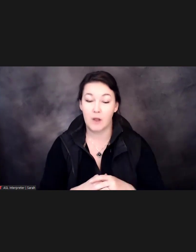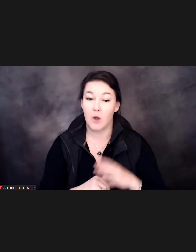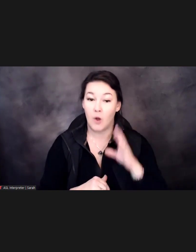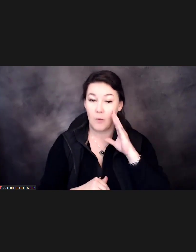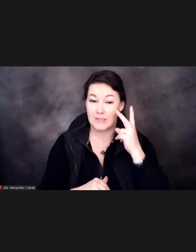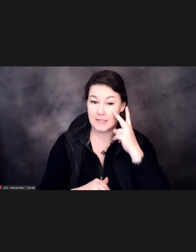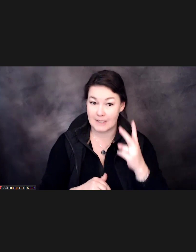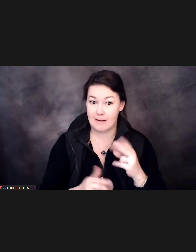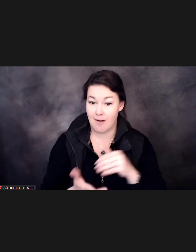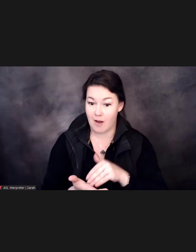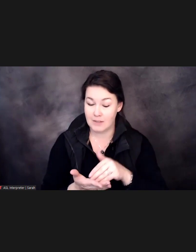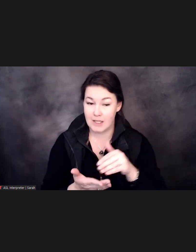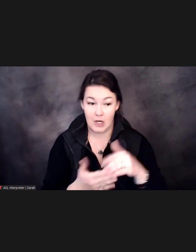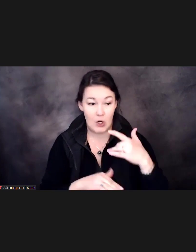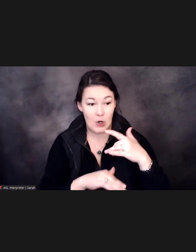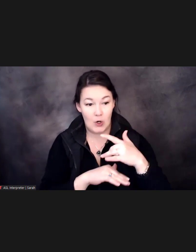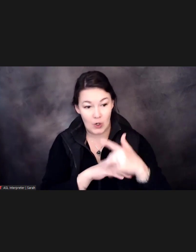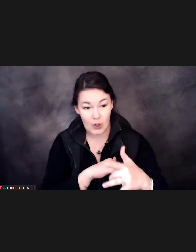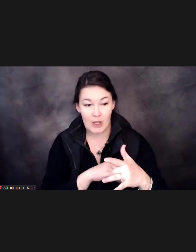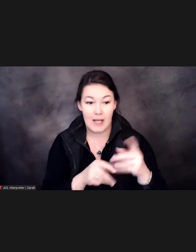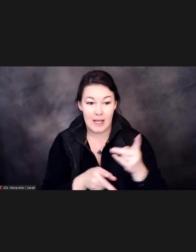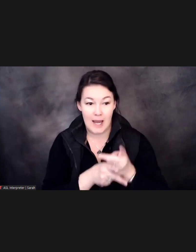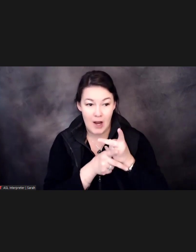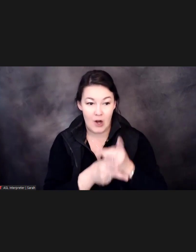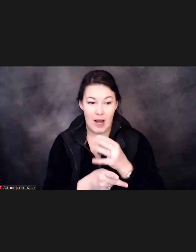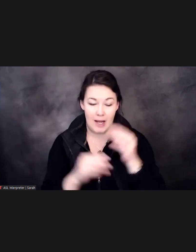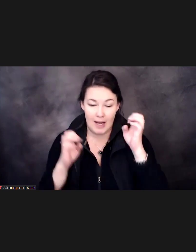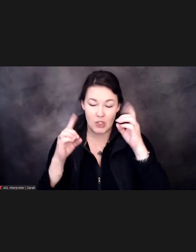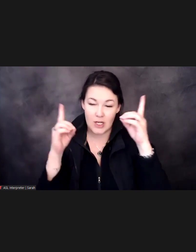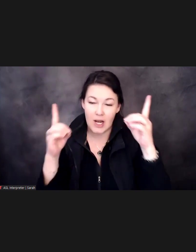and education settings and providers using, and we're going to